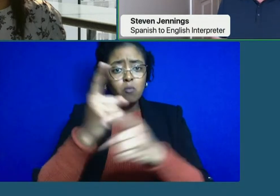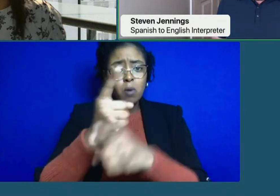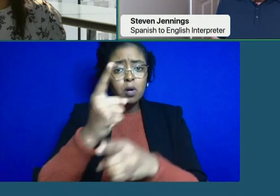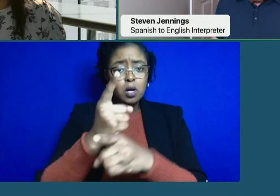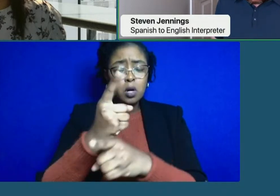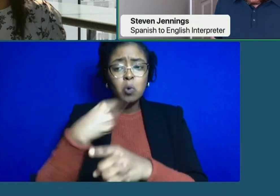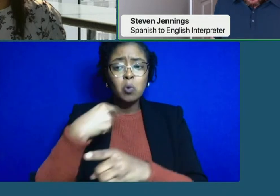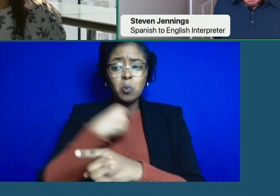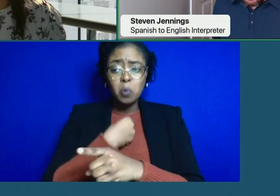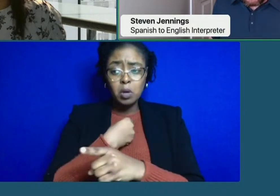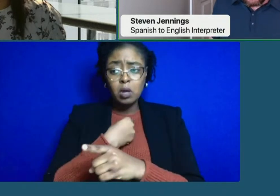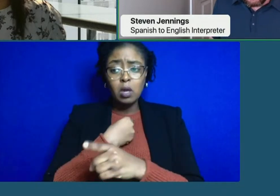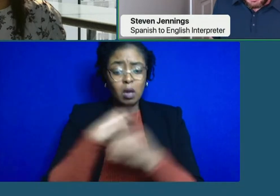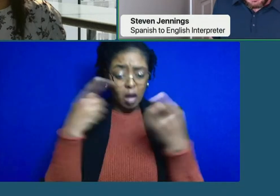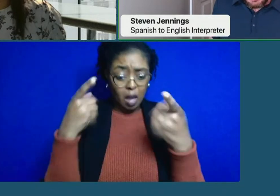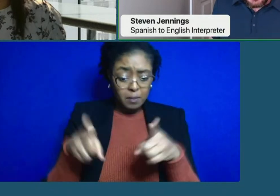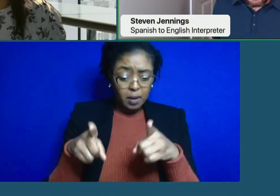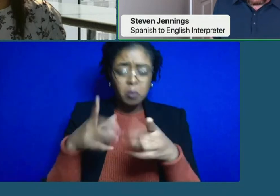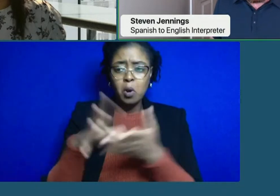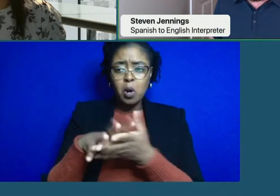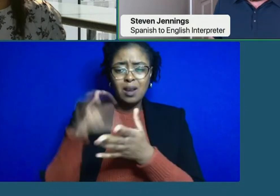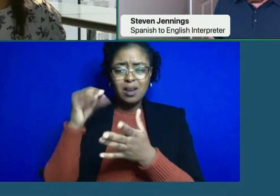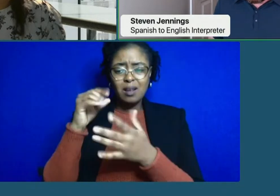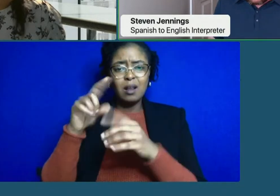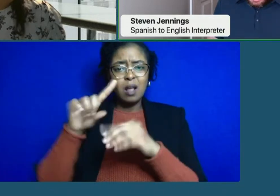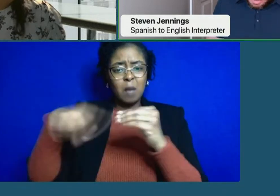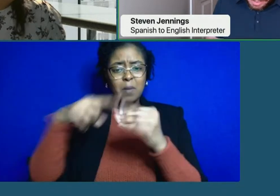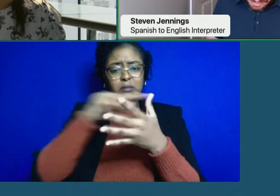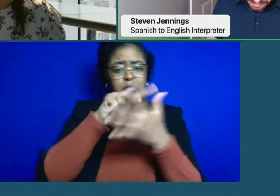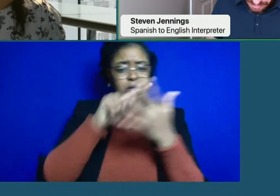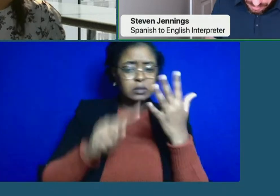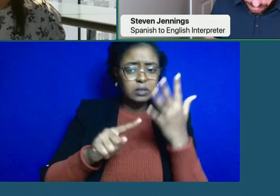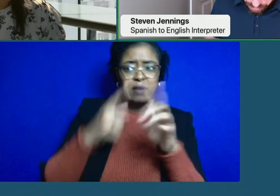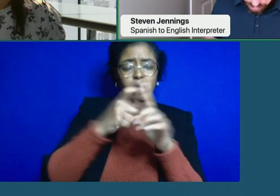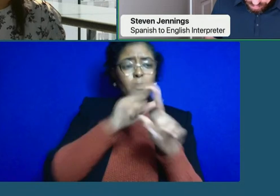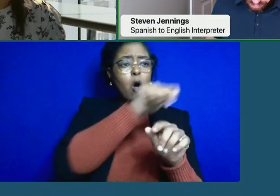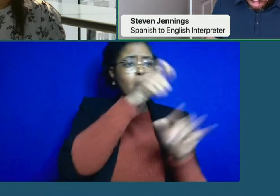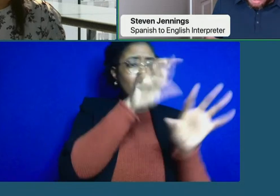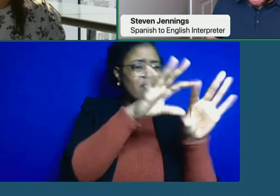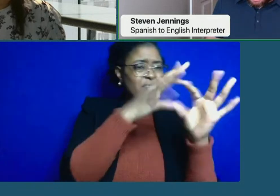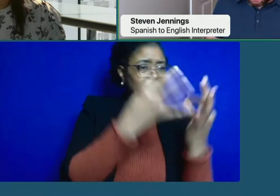topics are not communicated appropriately, and we end up